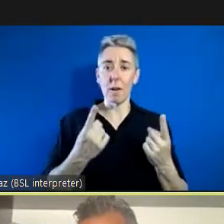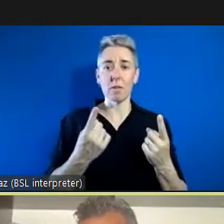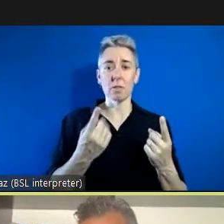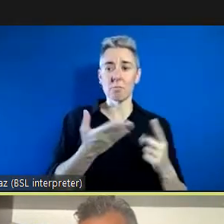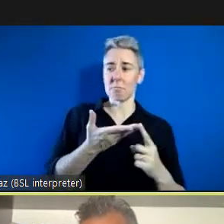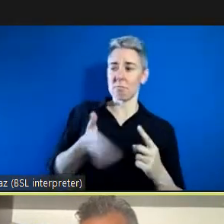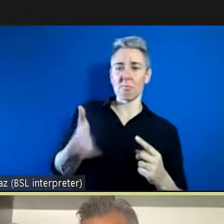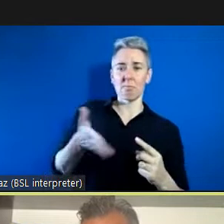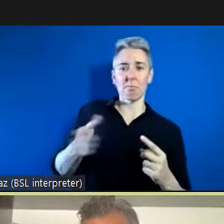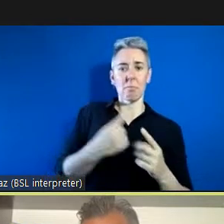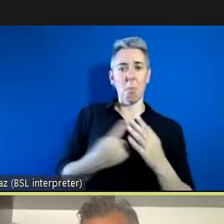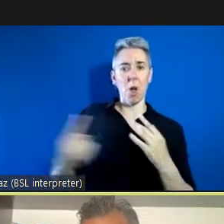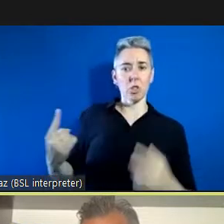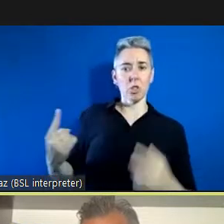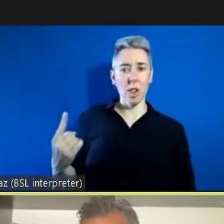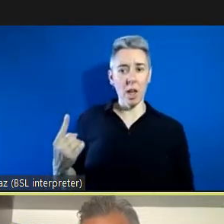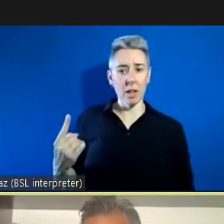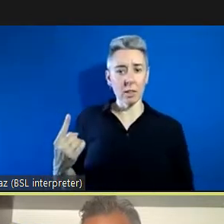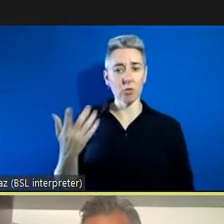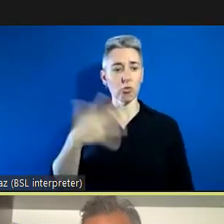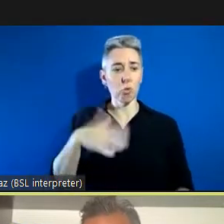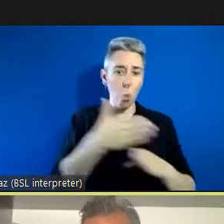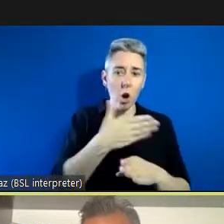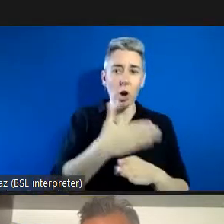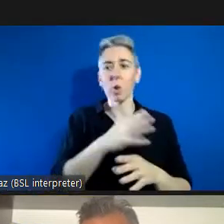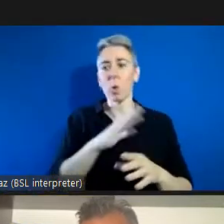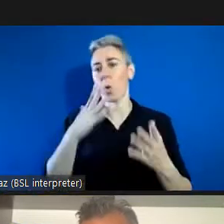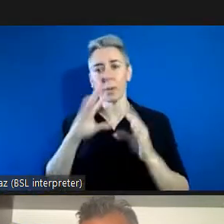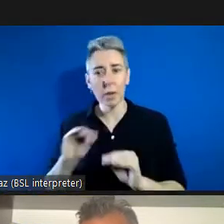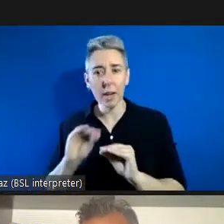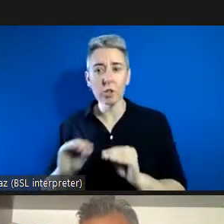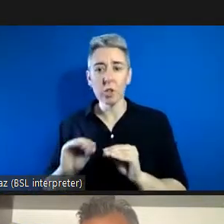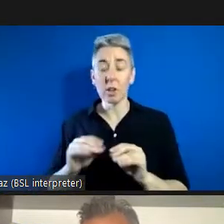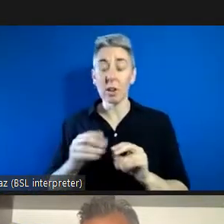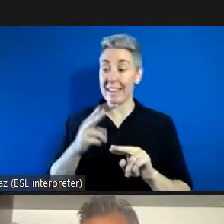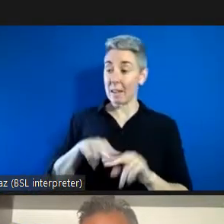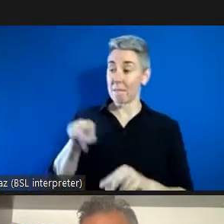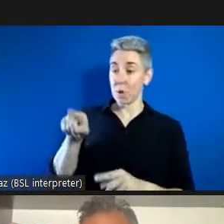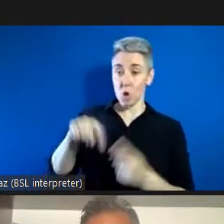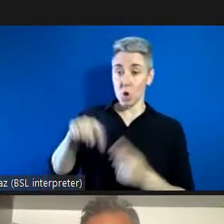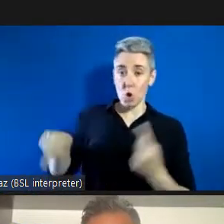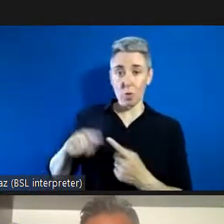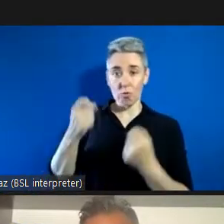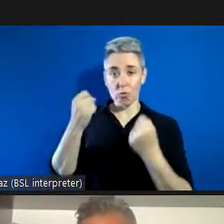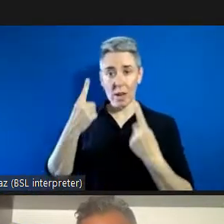or education or education access, if you found a way to recognise that you have to do more just